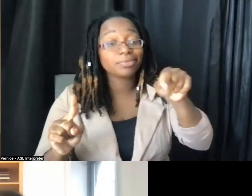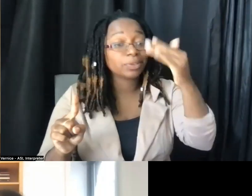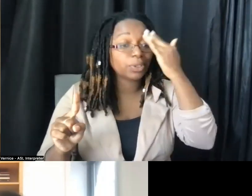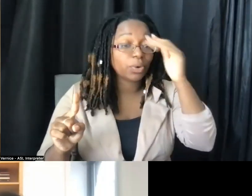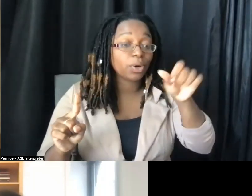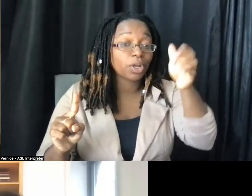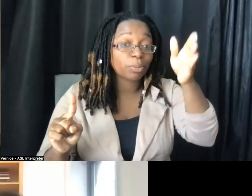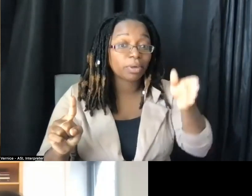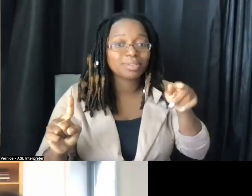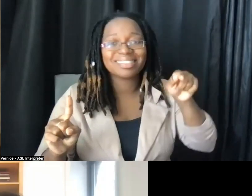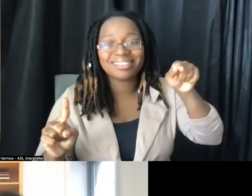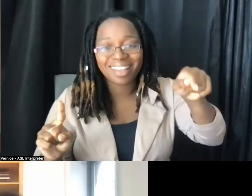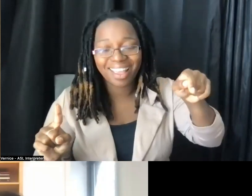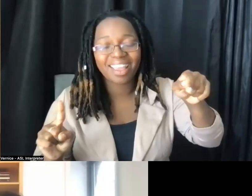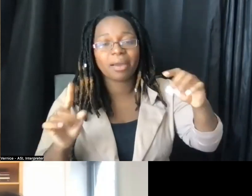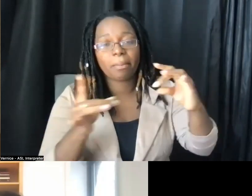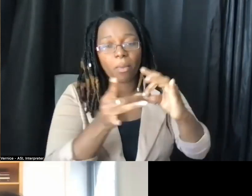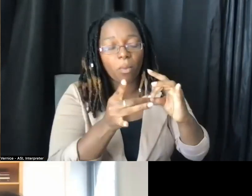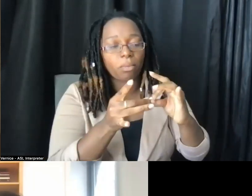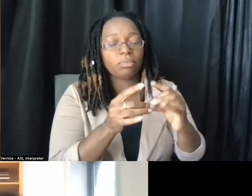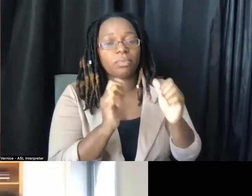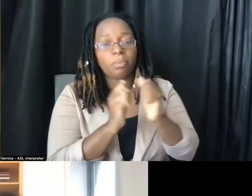friends with the actual person who is much more